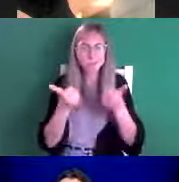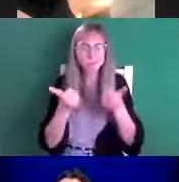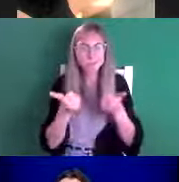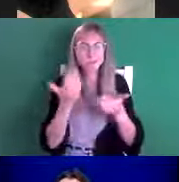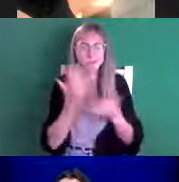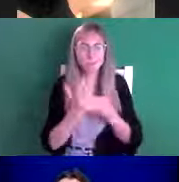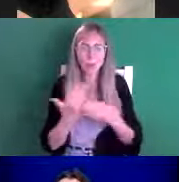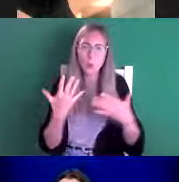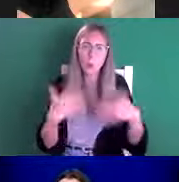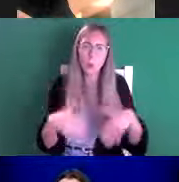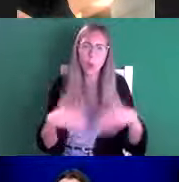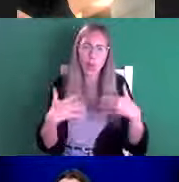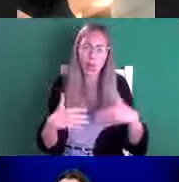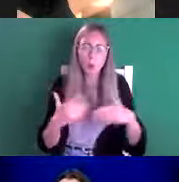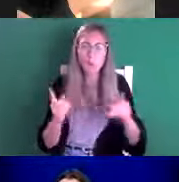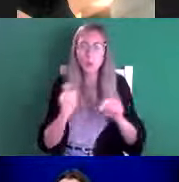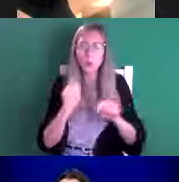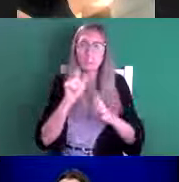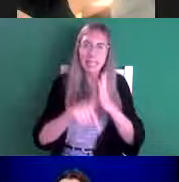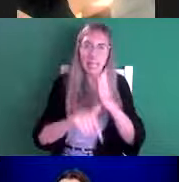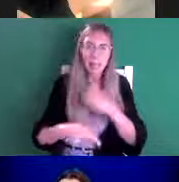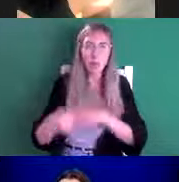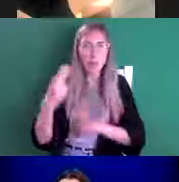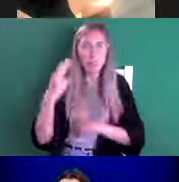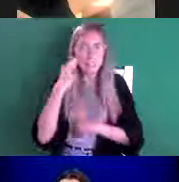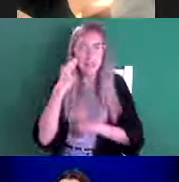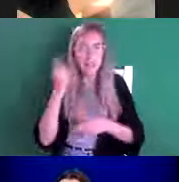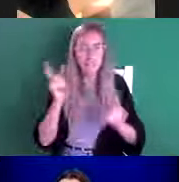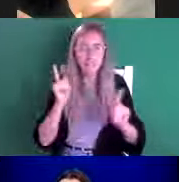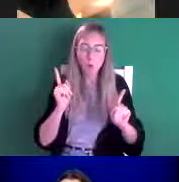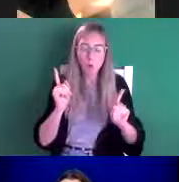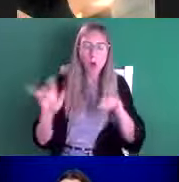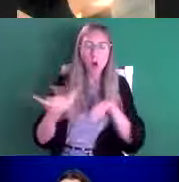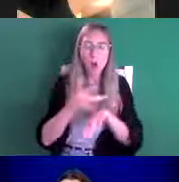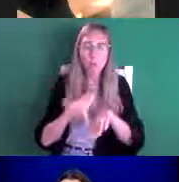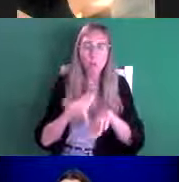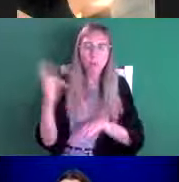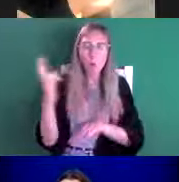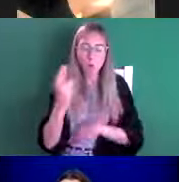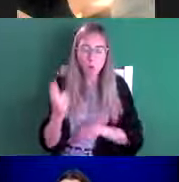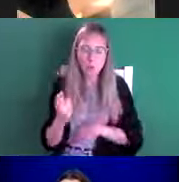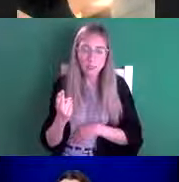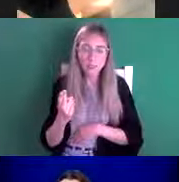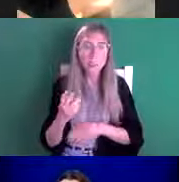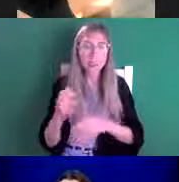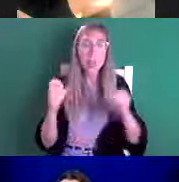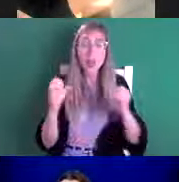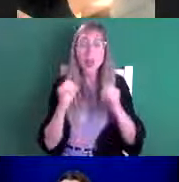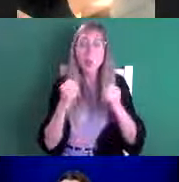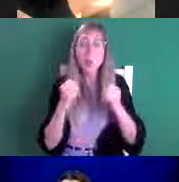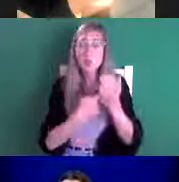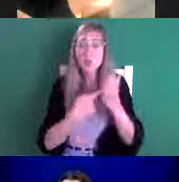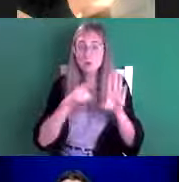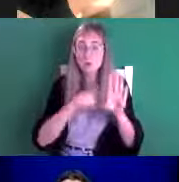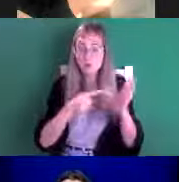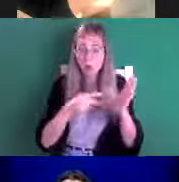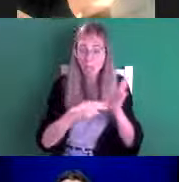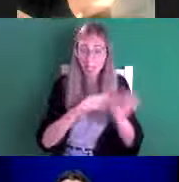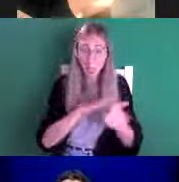lot of disabled and deaf live artists ryan hughes director of coventry biennial we've worked a lot